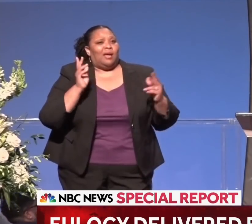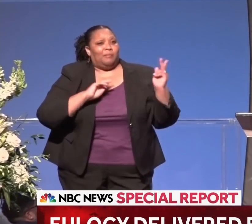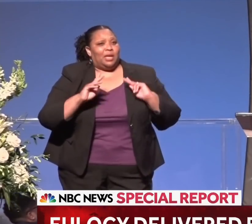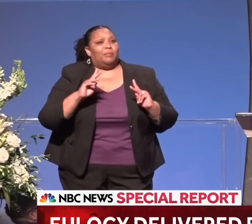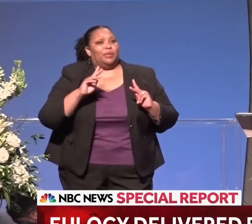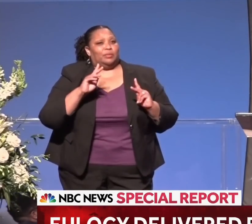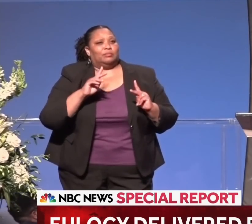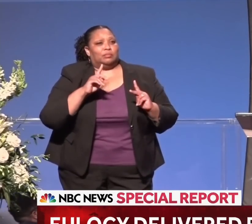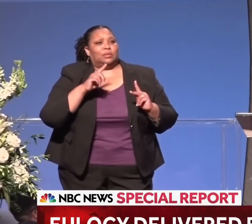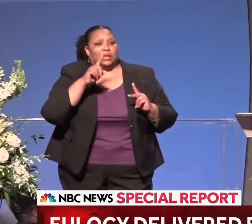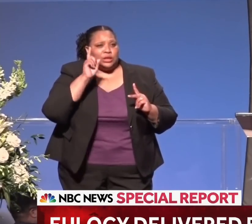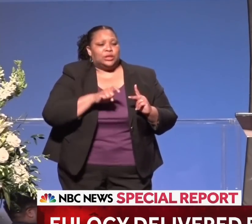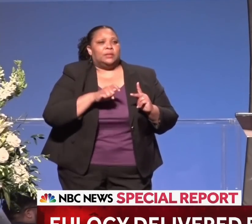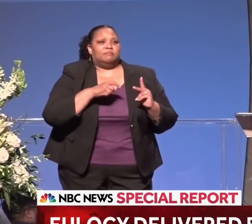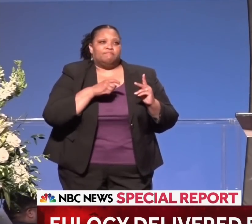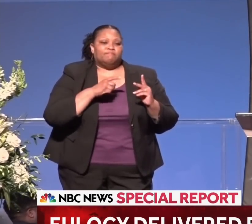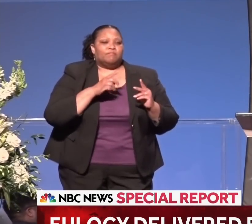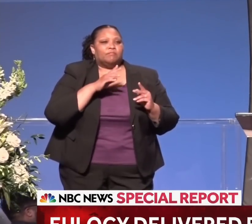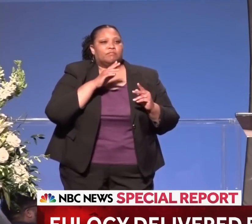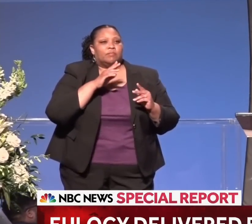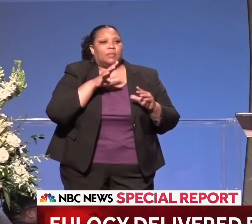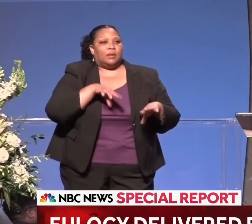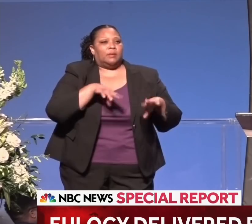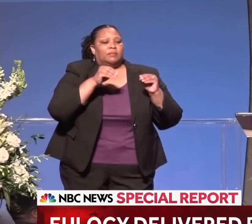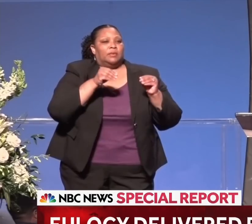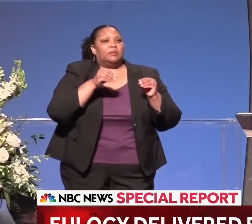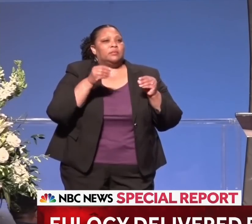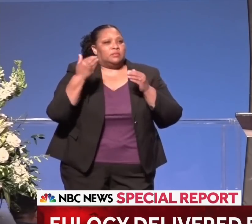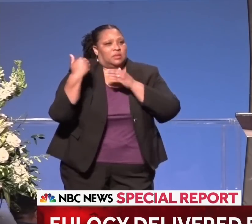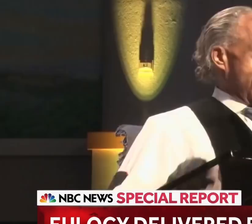THERE IS AN INTENTIONAL NEGLECT